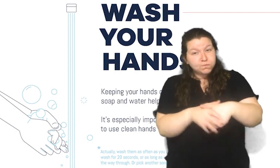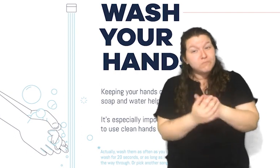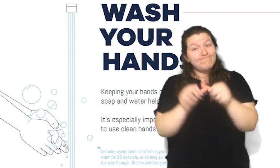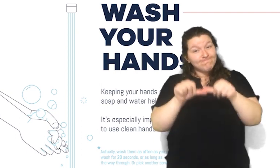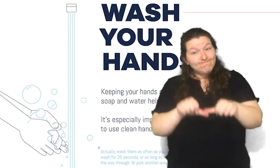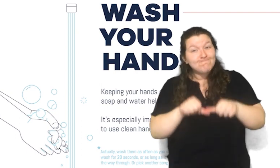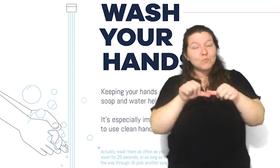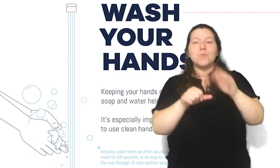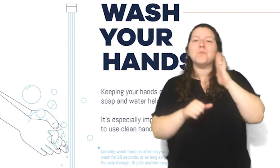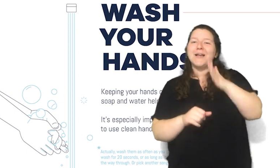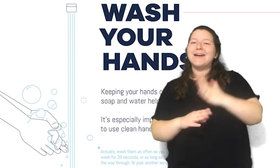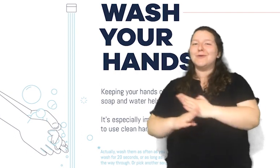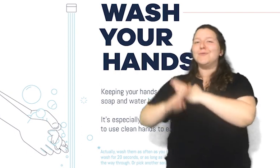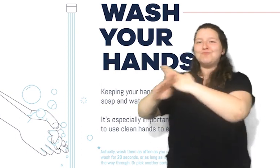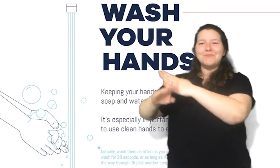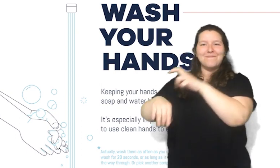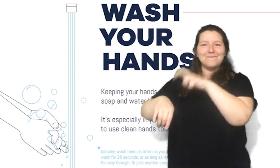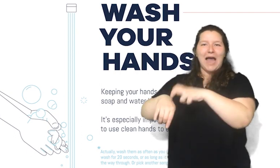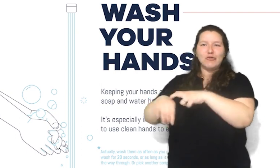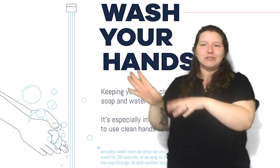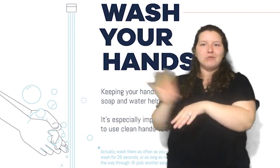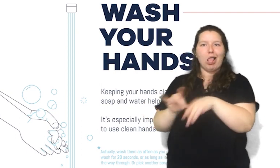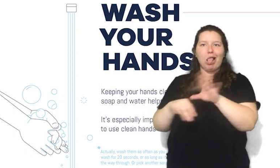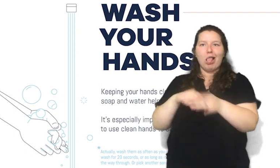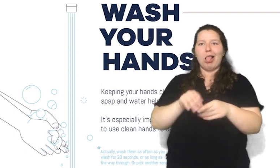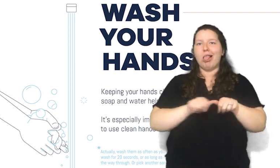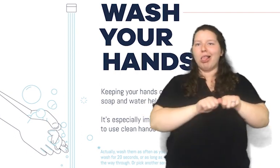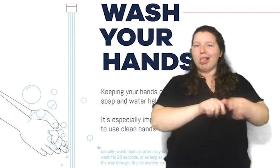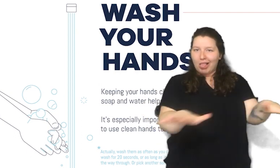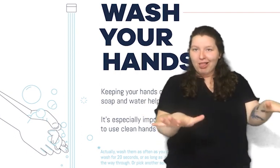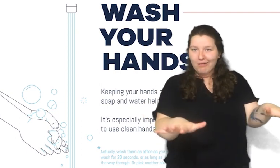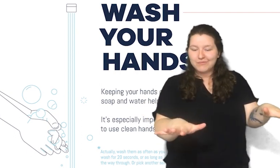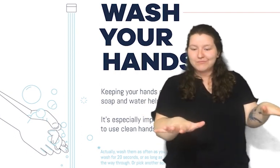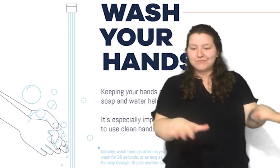keeping your hands clean with soap and water helps a lot.